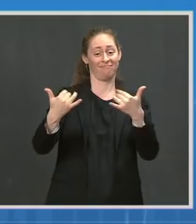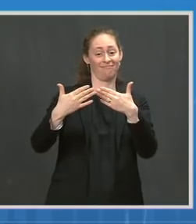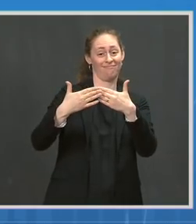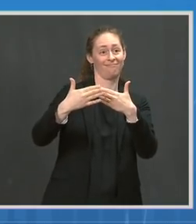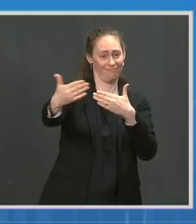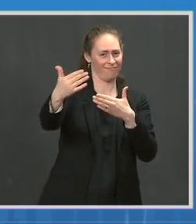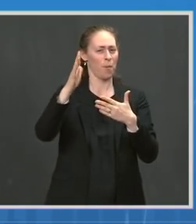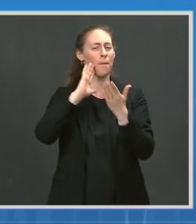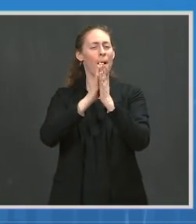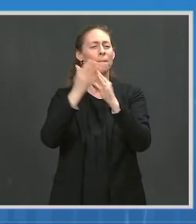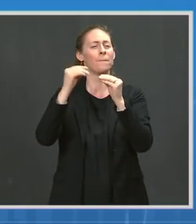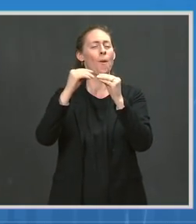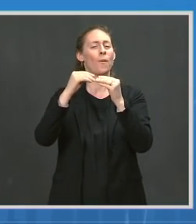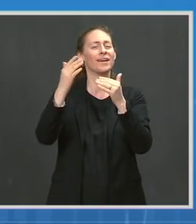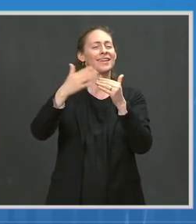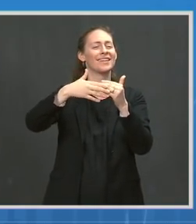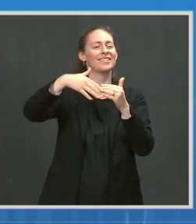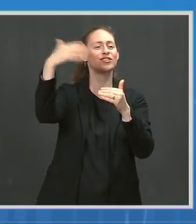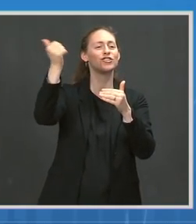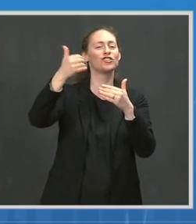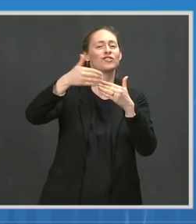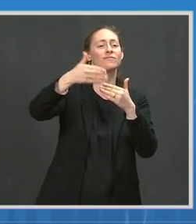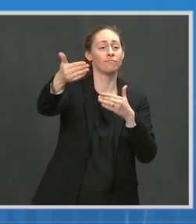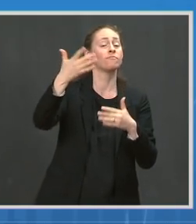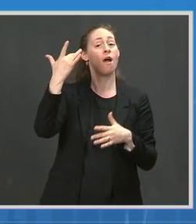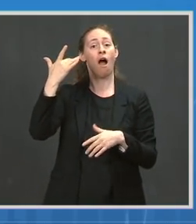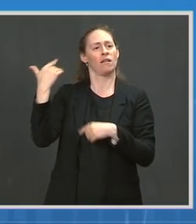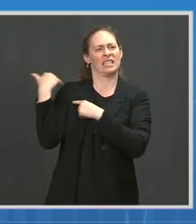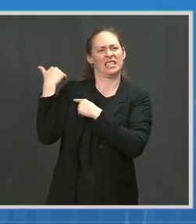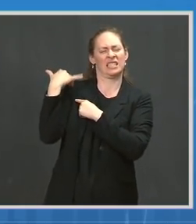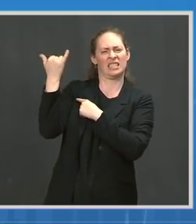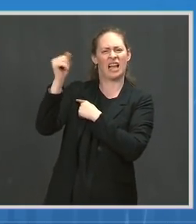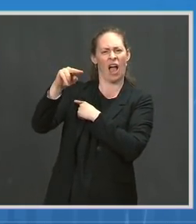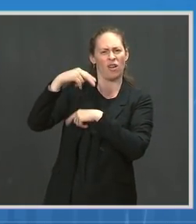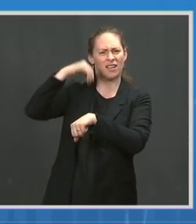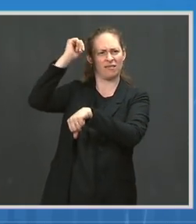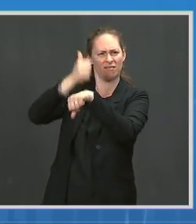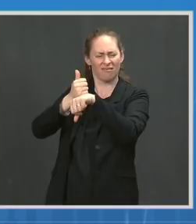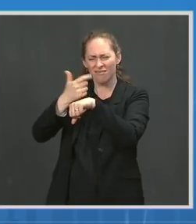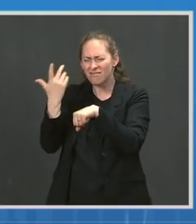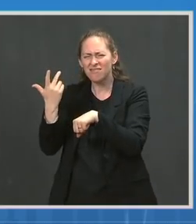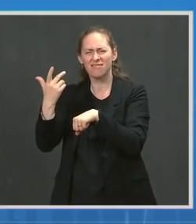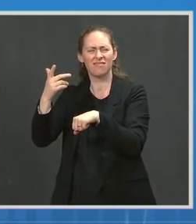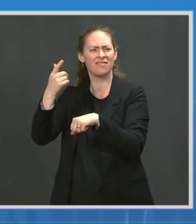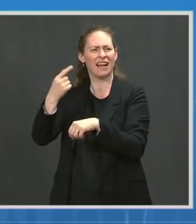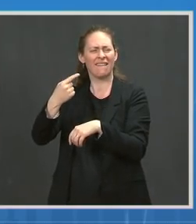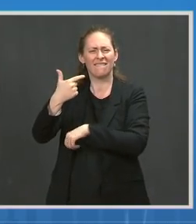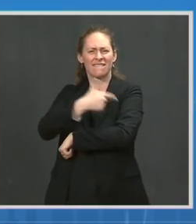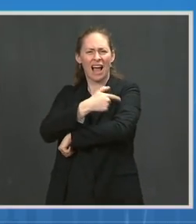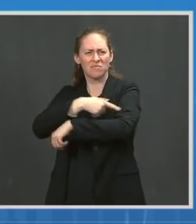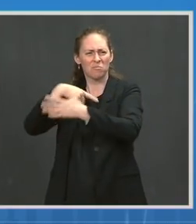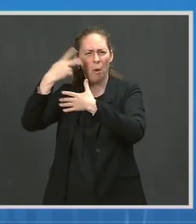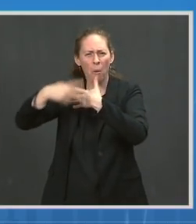many Americans were understandably frustrated with the pace of the vaccination program and the sea of challenges: